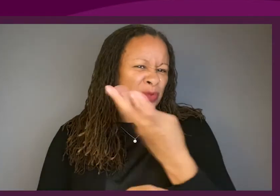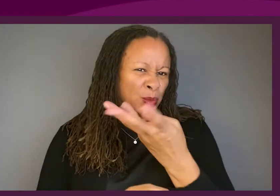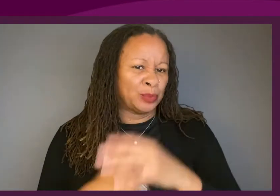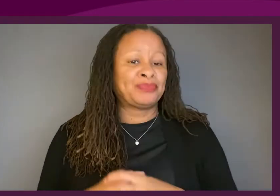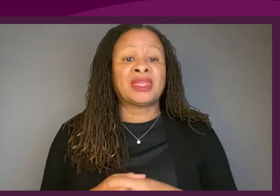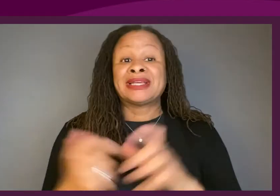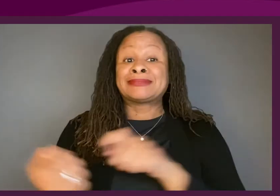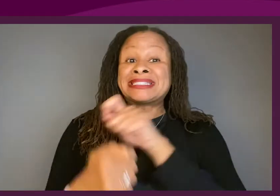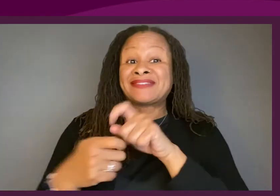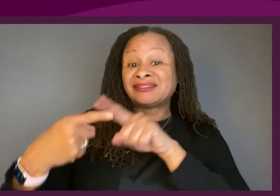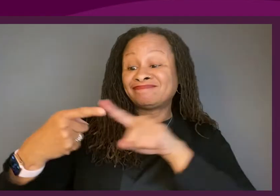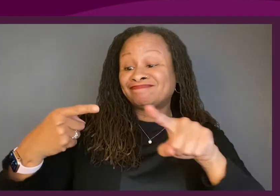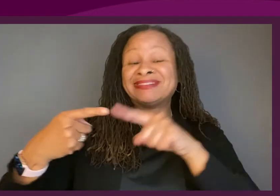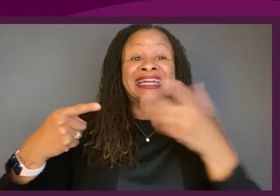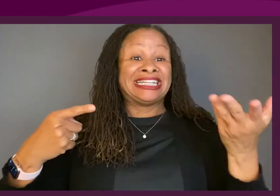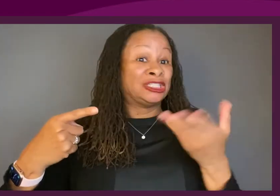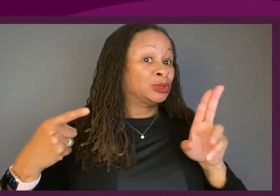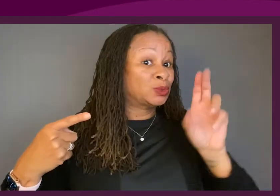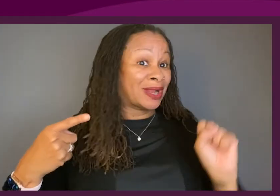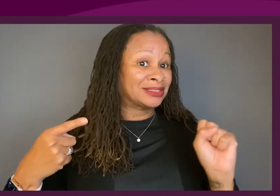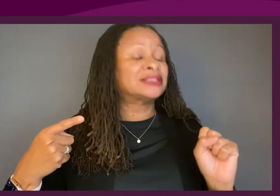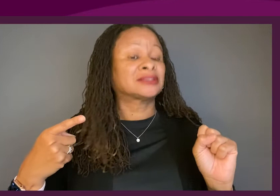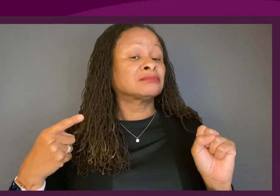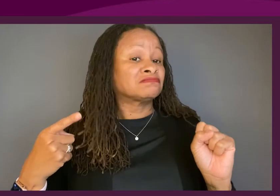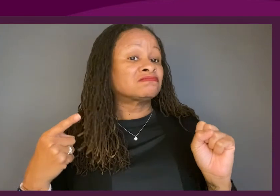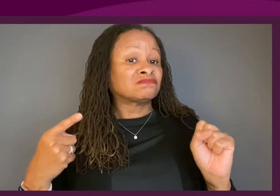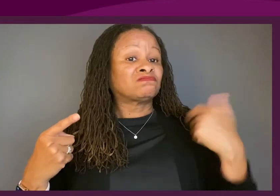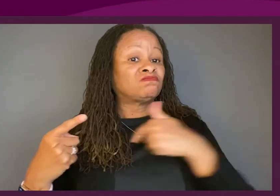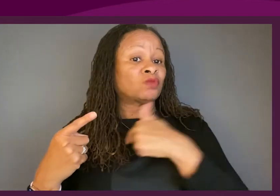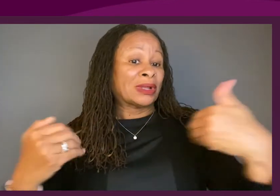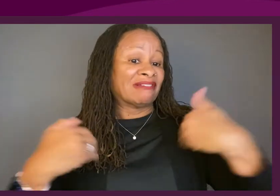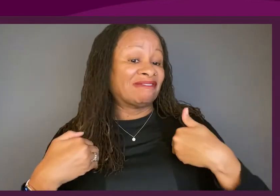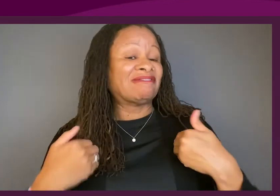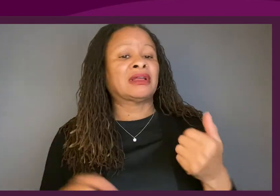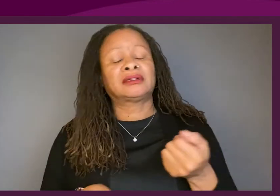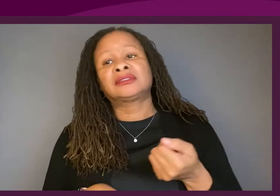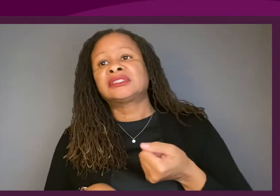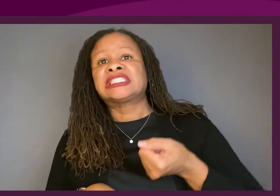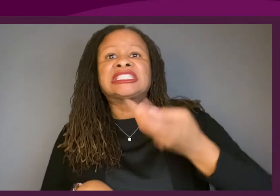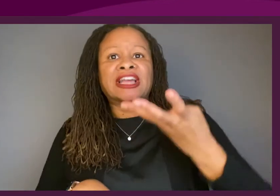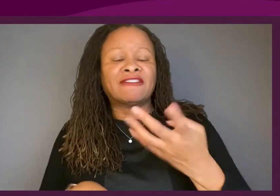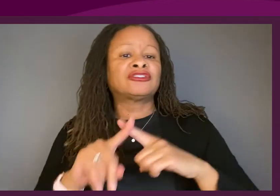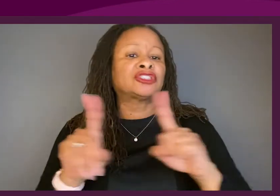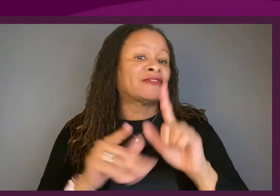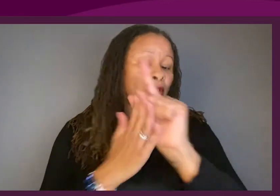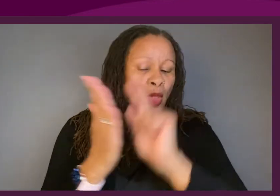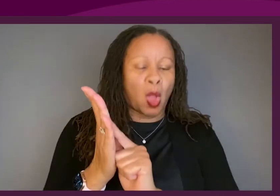One in particular is that although here in the US we have a number of laws...